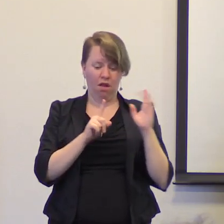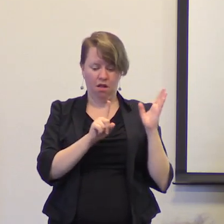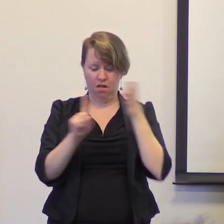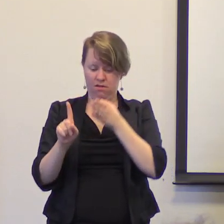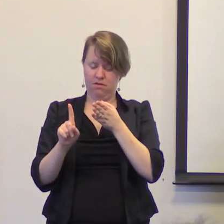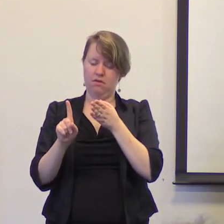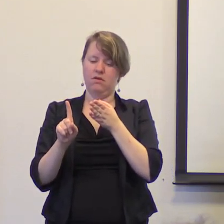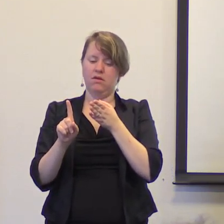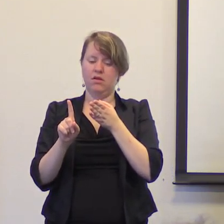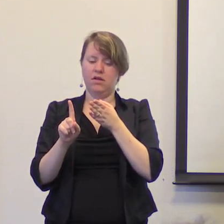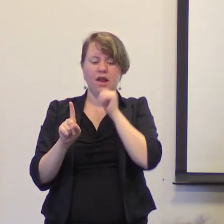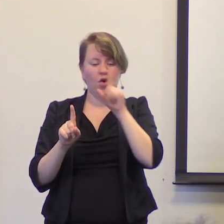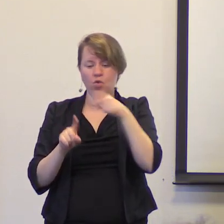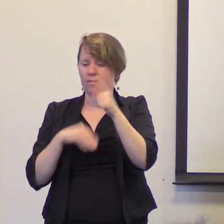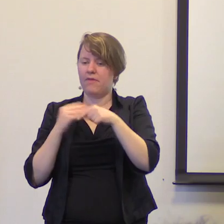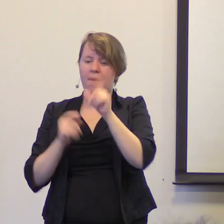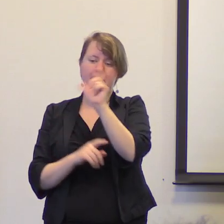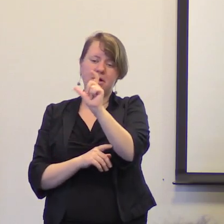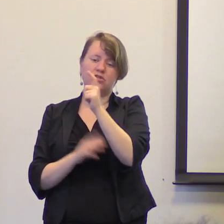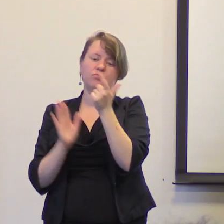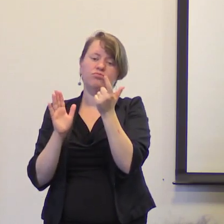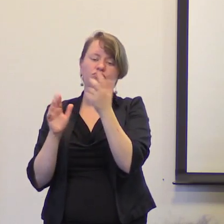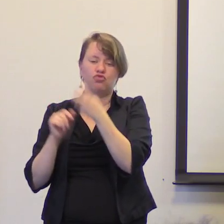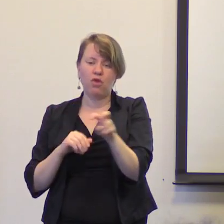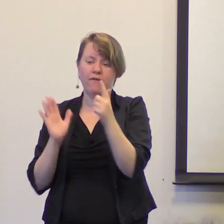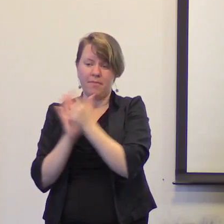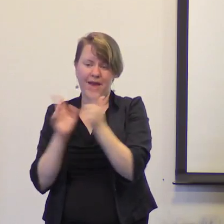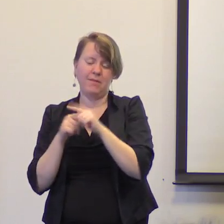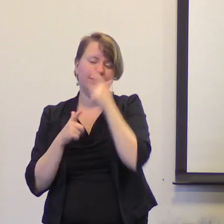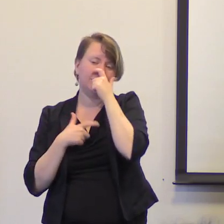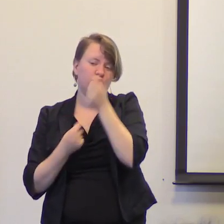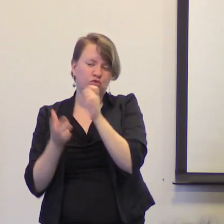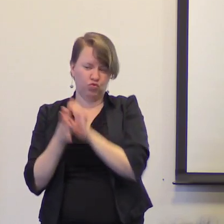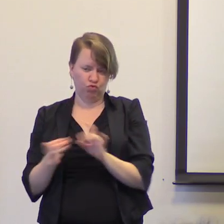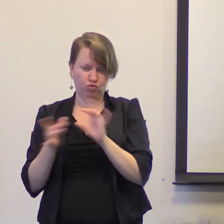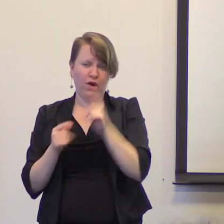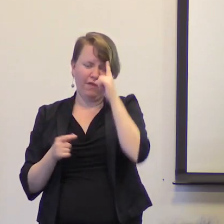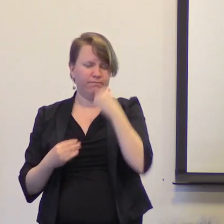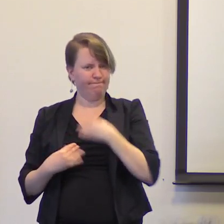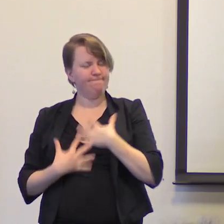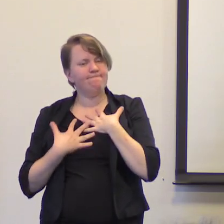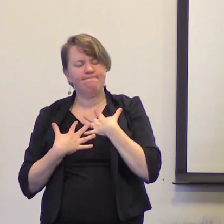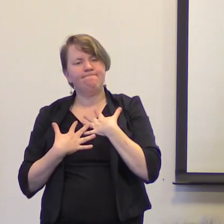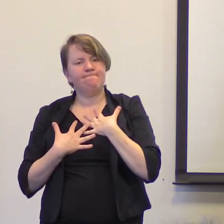just about the Muslim travel ban, but here's a really interesting story I think, which I find very moving on the other side.